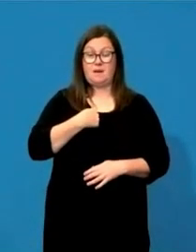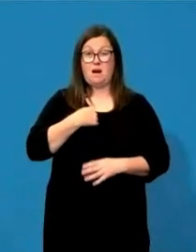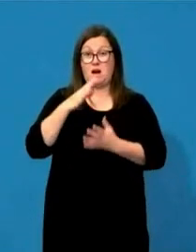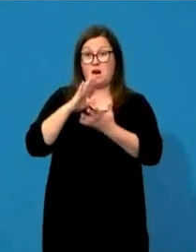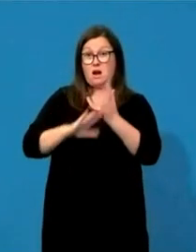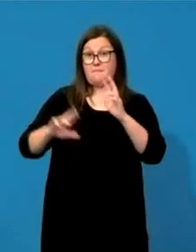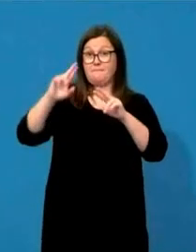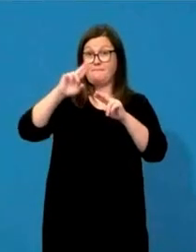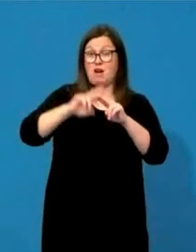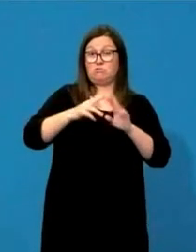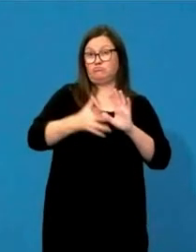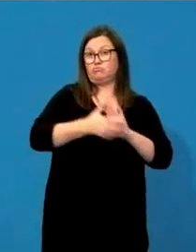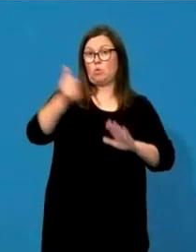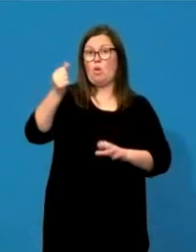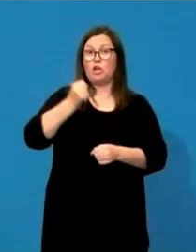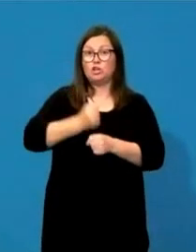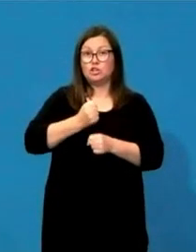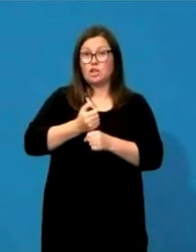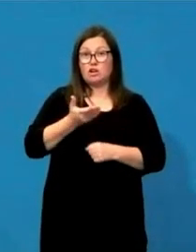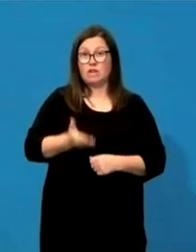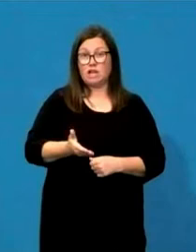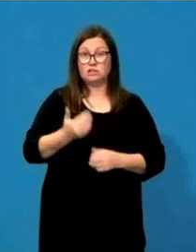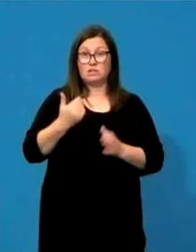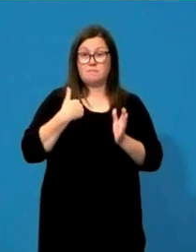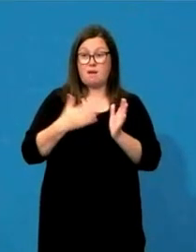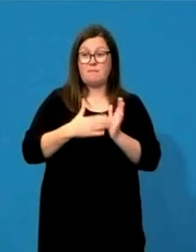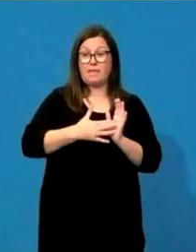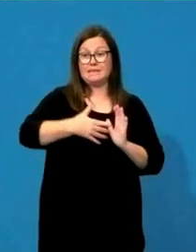My mother was taken from the Fitzroy Valley, and my father was taken from the East